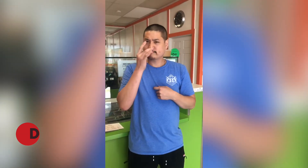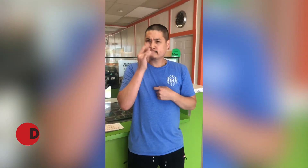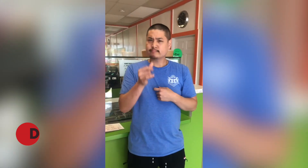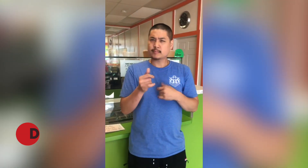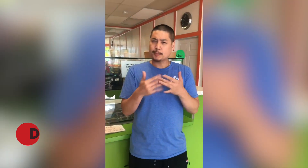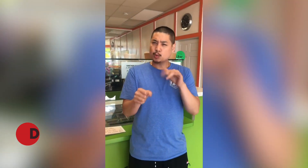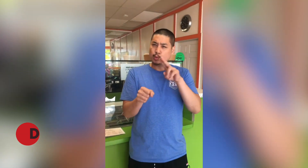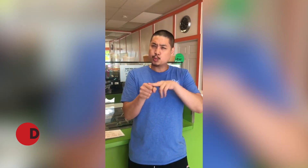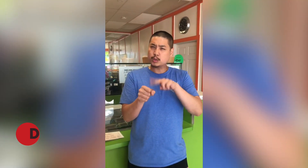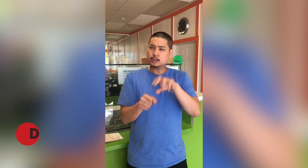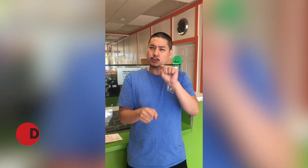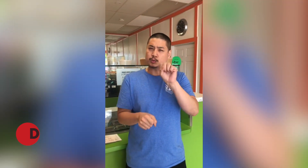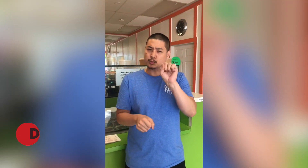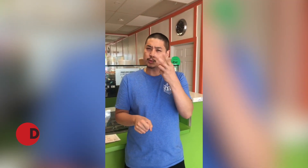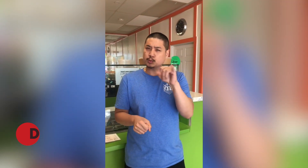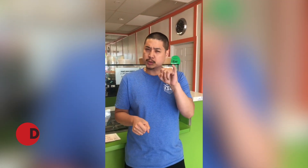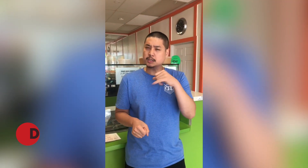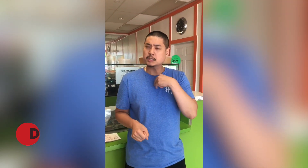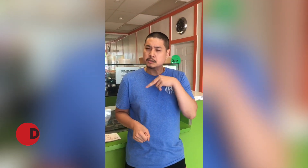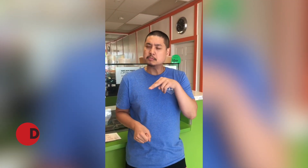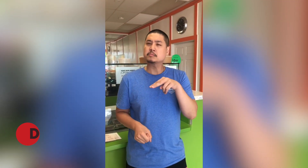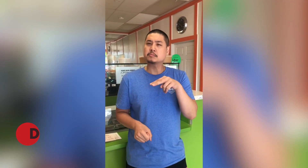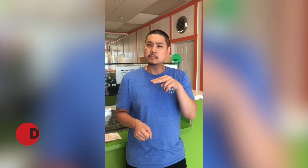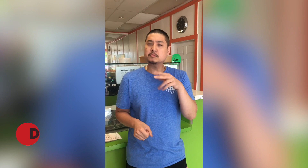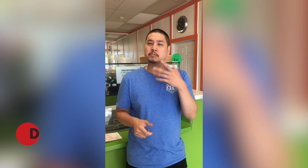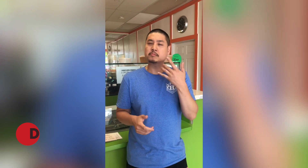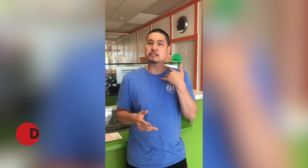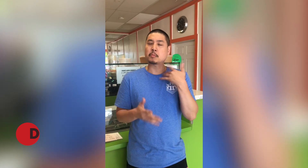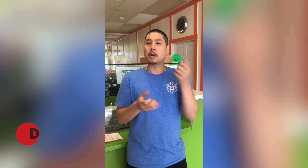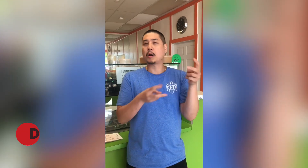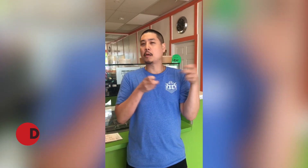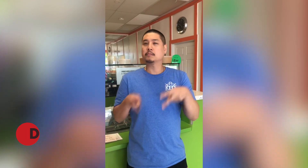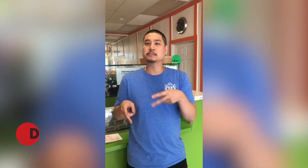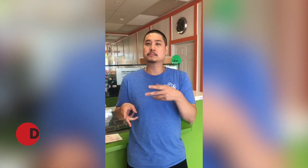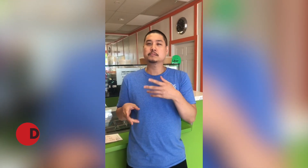it was a lot like sushi. I decided to bring the idea here.